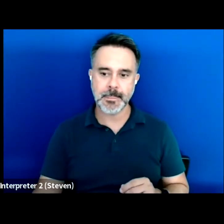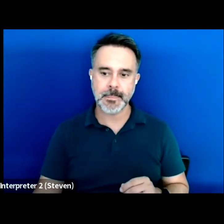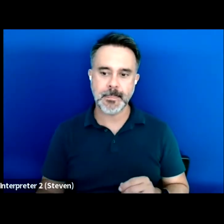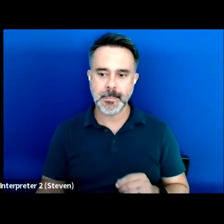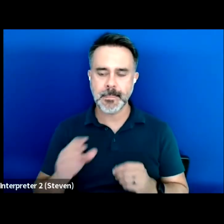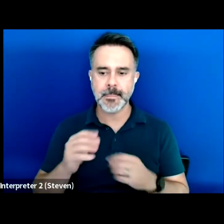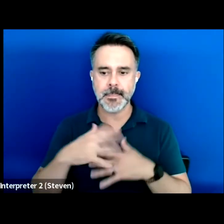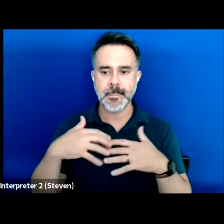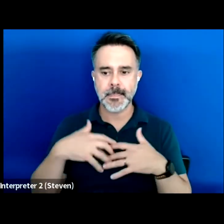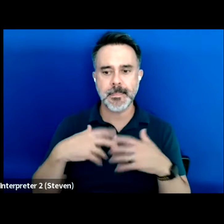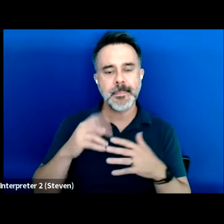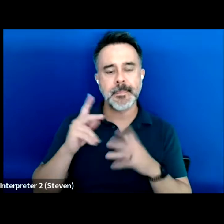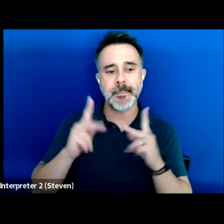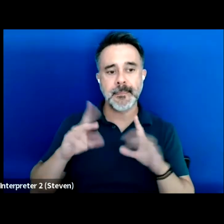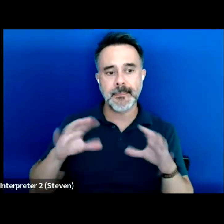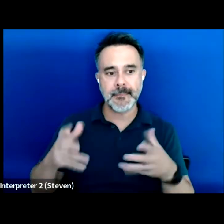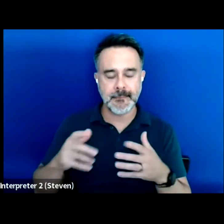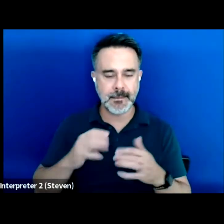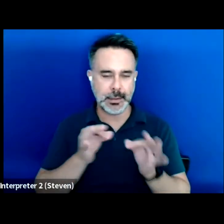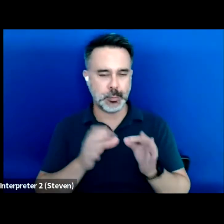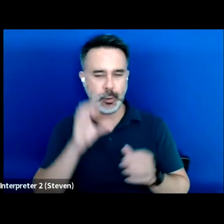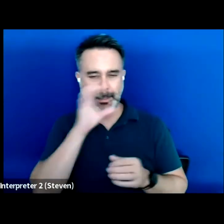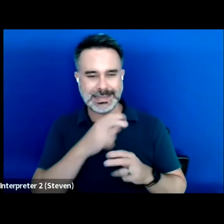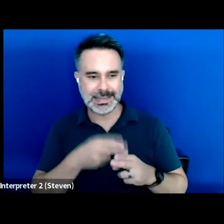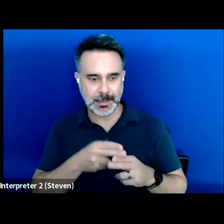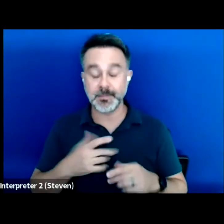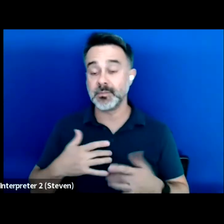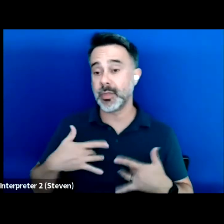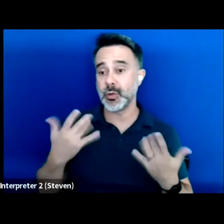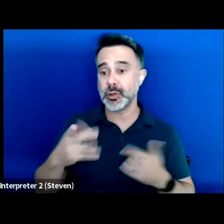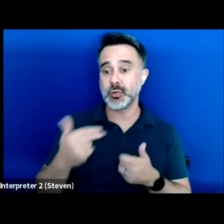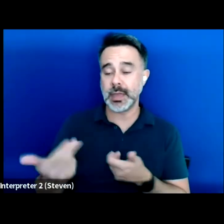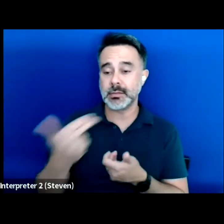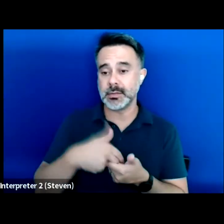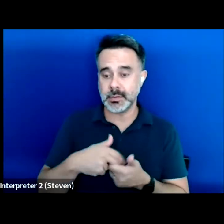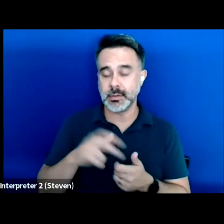Following Alice's illness and her ICU stay earlier this summer,